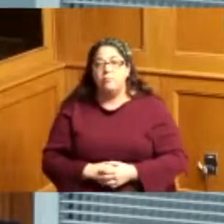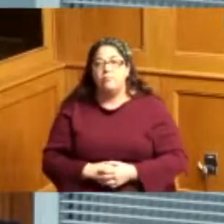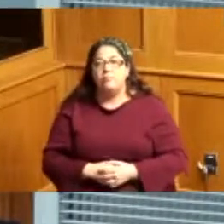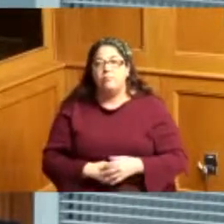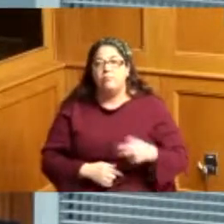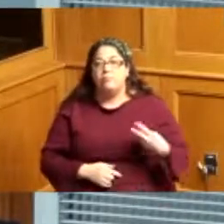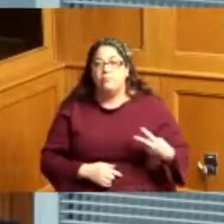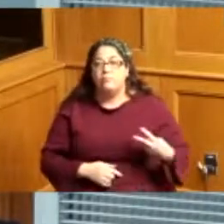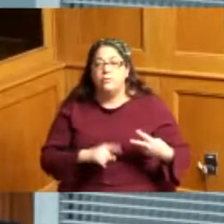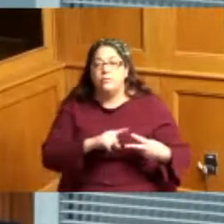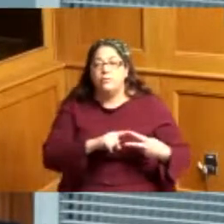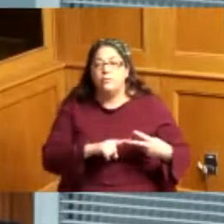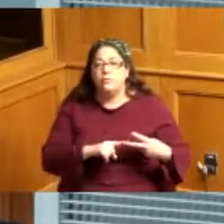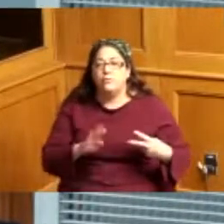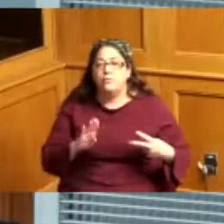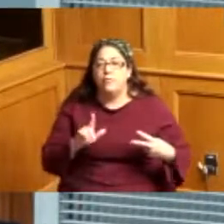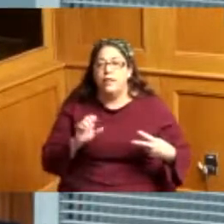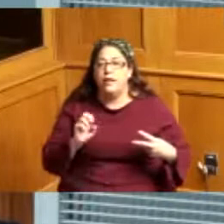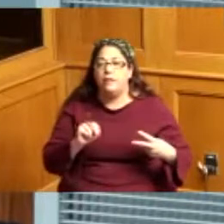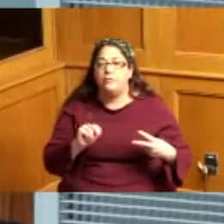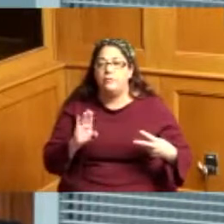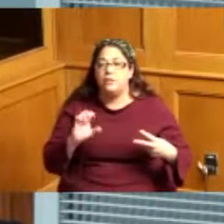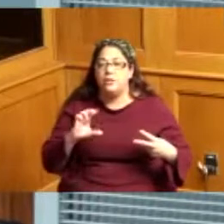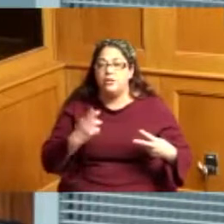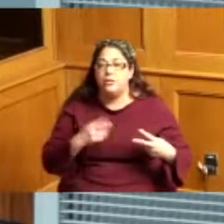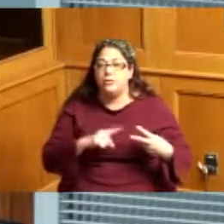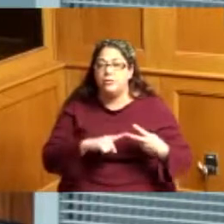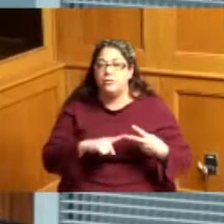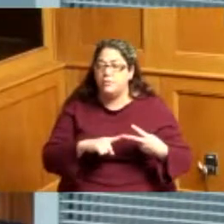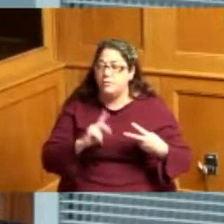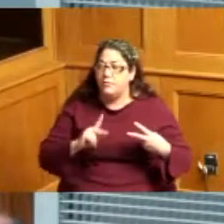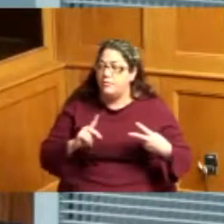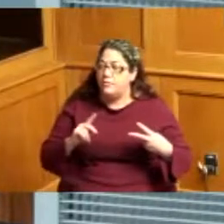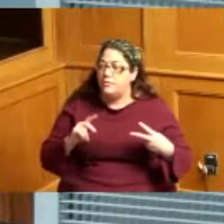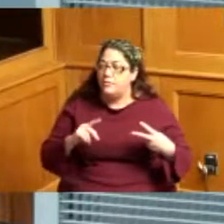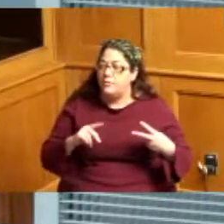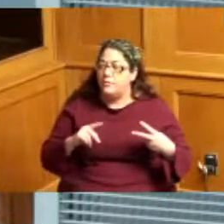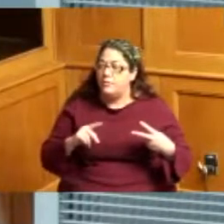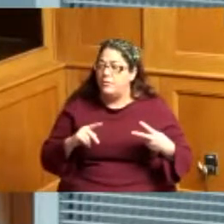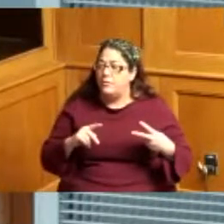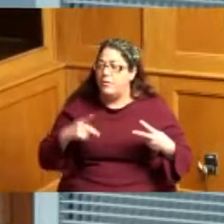black veatch consultants Pam Lemoyne and Prabha Kumar they both have decades of